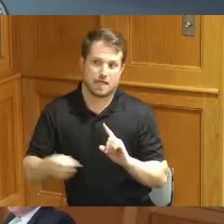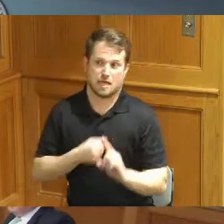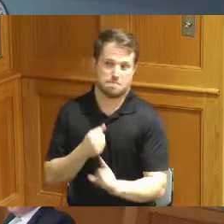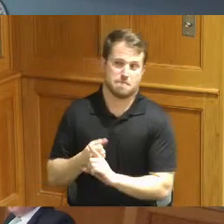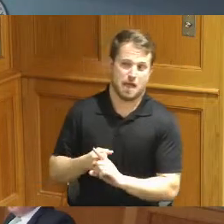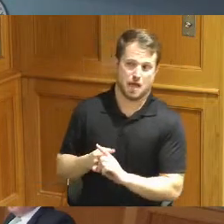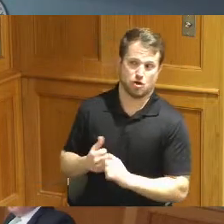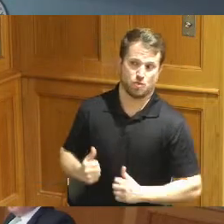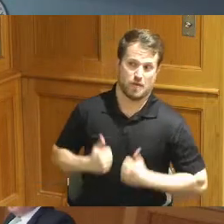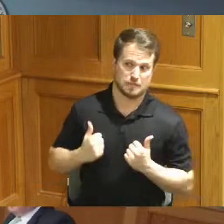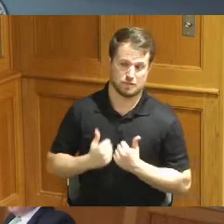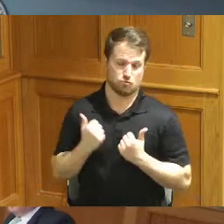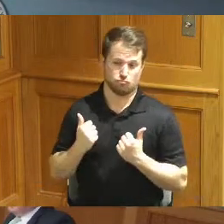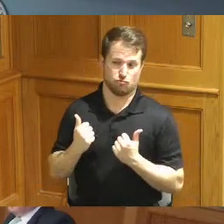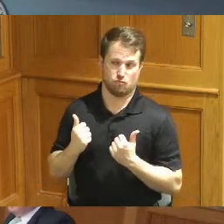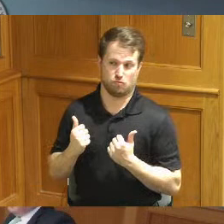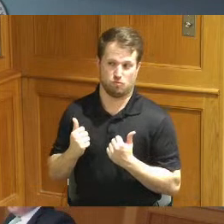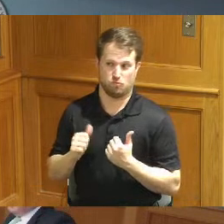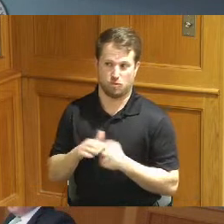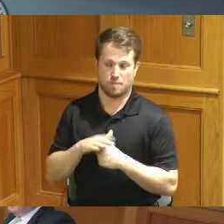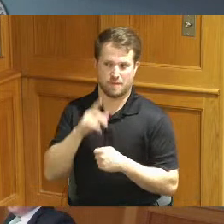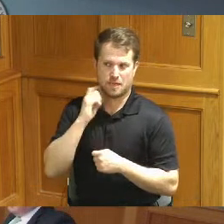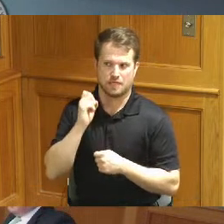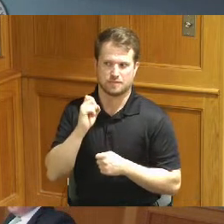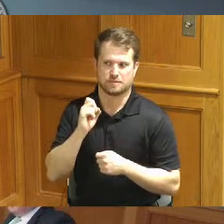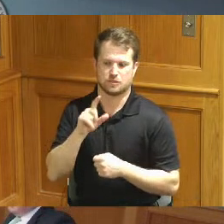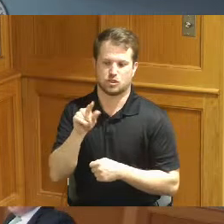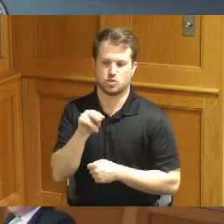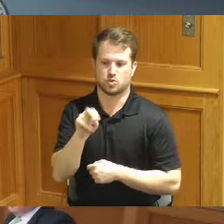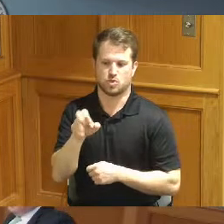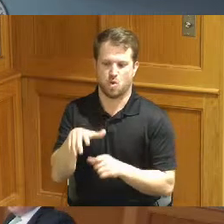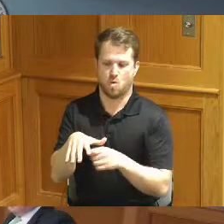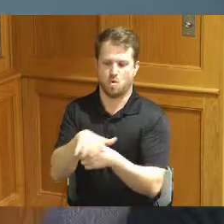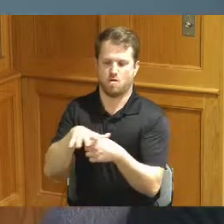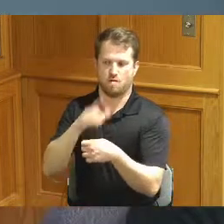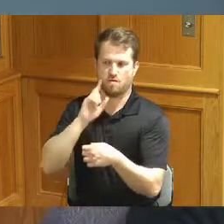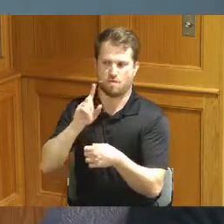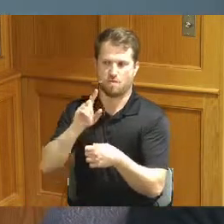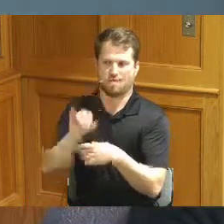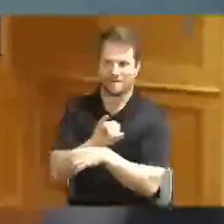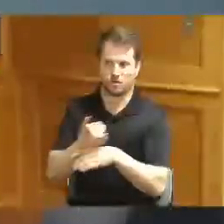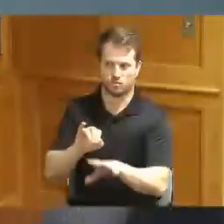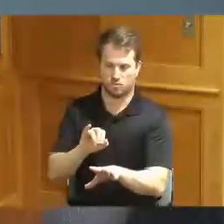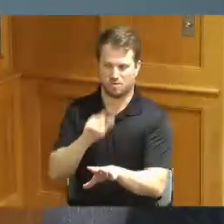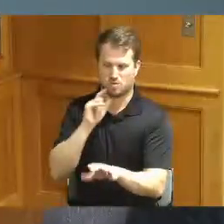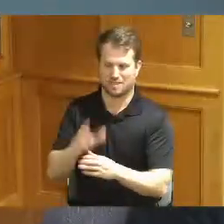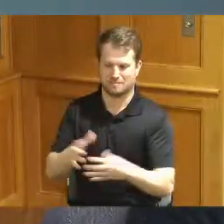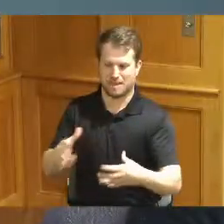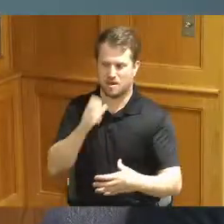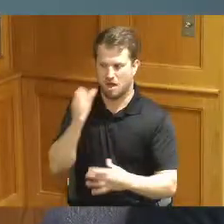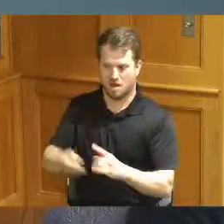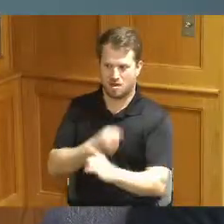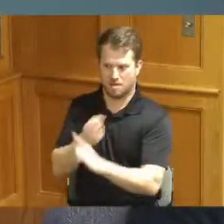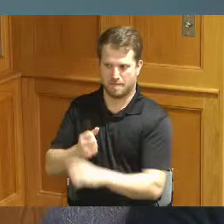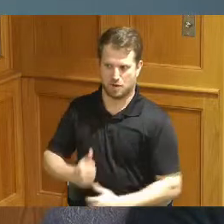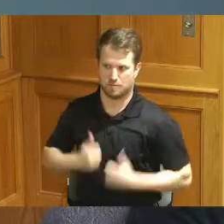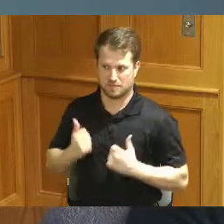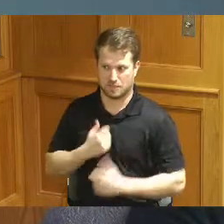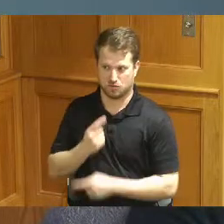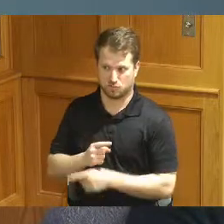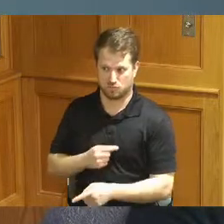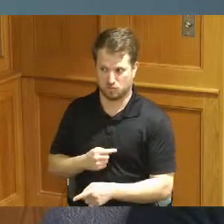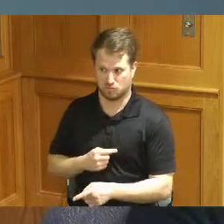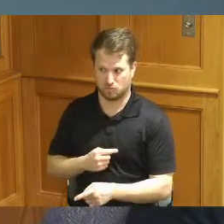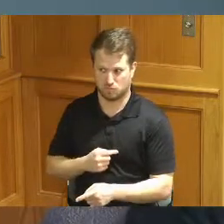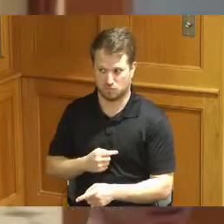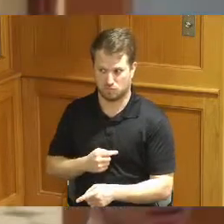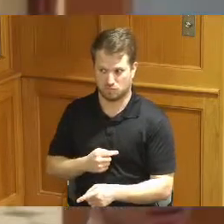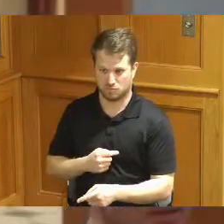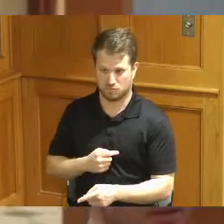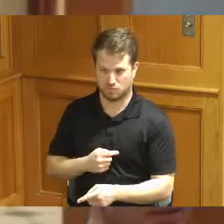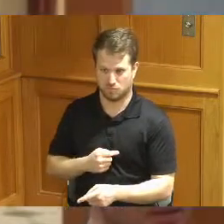because it's zoned industrial correct expansion doesn't impact any residential correct yes yeah